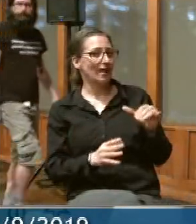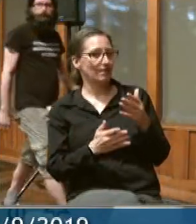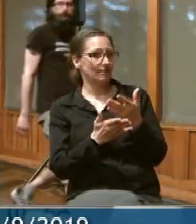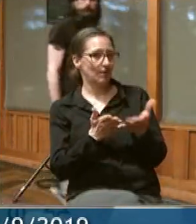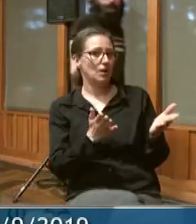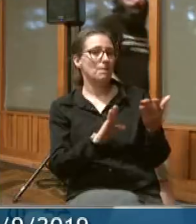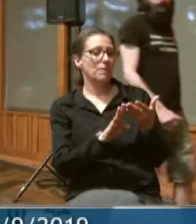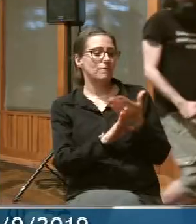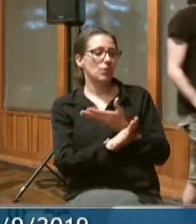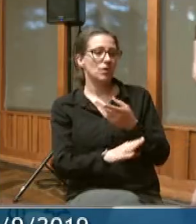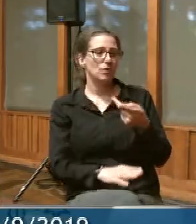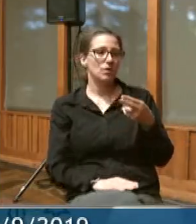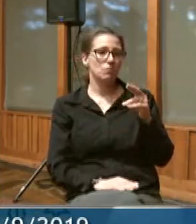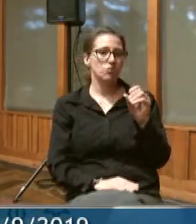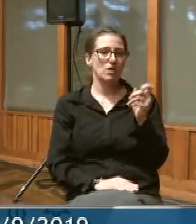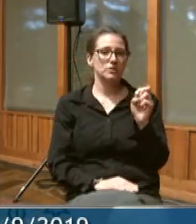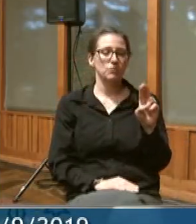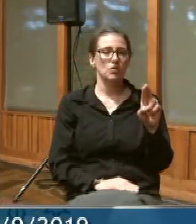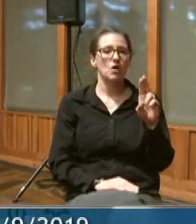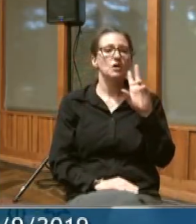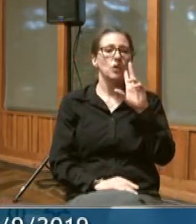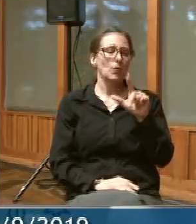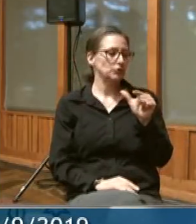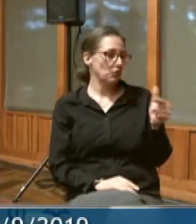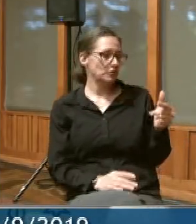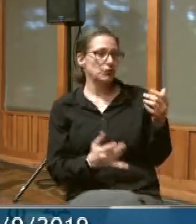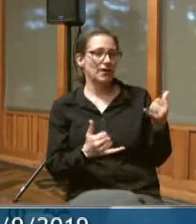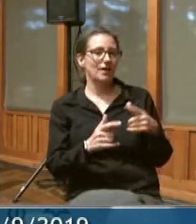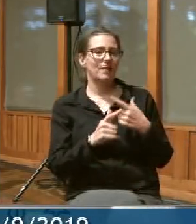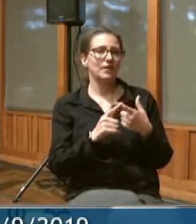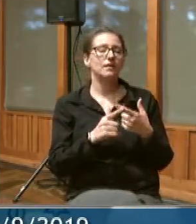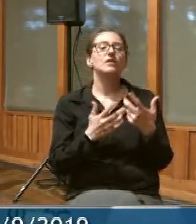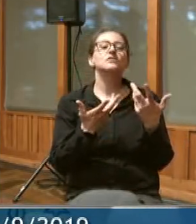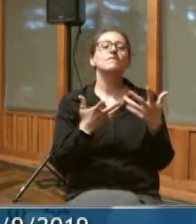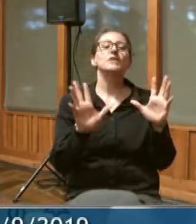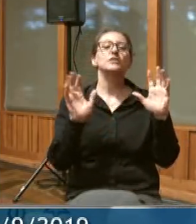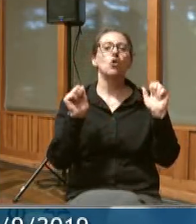YES. I JUST WANTED TO BE CLEAR THAT THAT WAS THE PROSPER OREGON. I'M GOING TO TURN IT OVER TO YOU